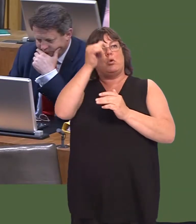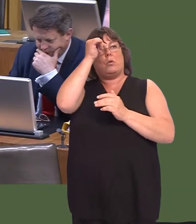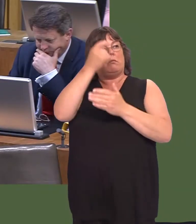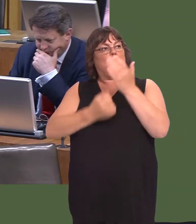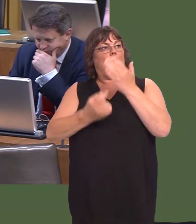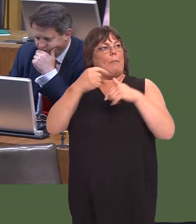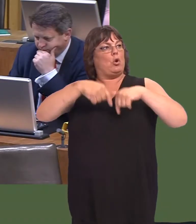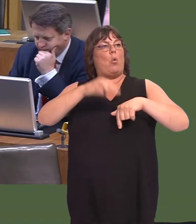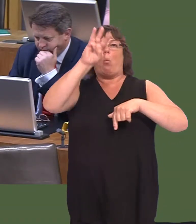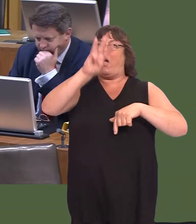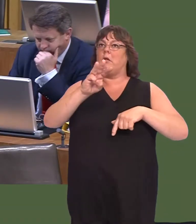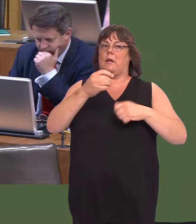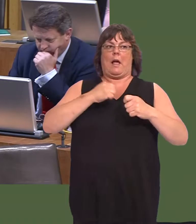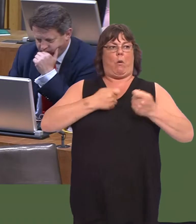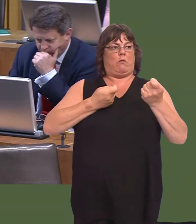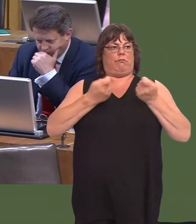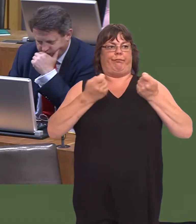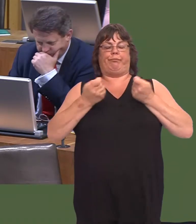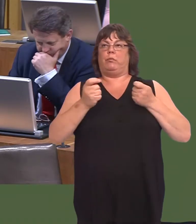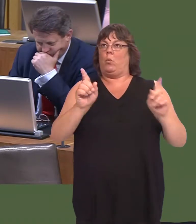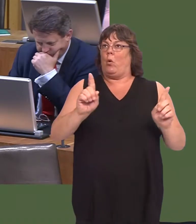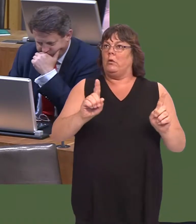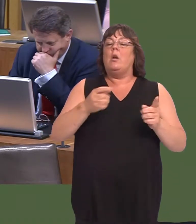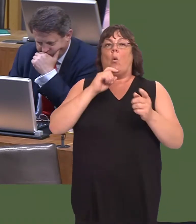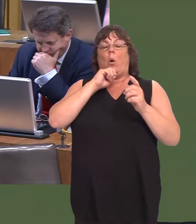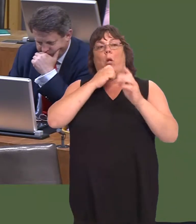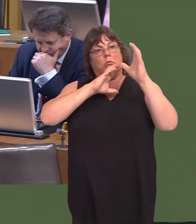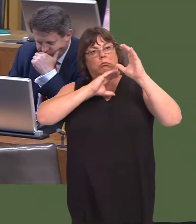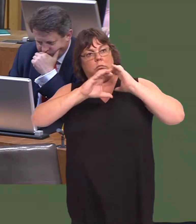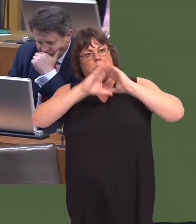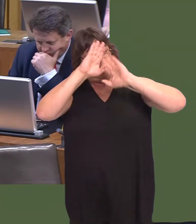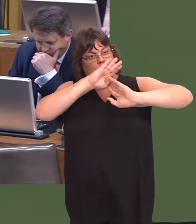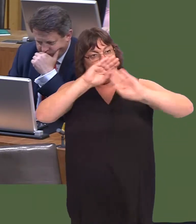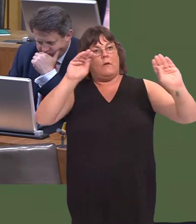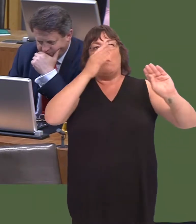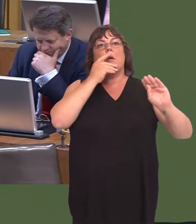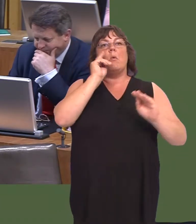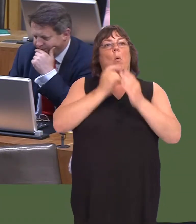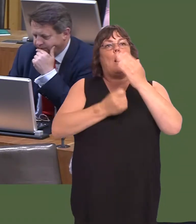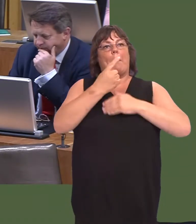be a communications plan in place to inform people of what is going to happen next year and indeed the year after.